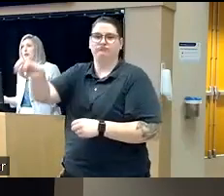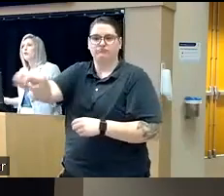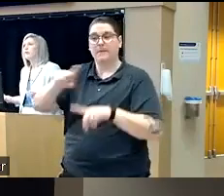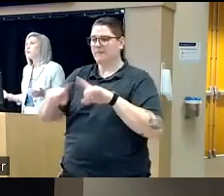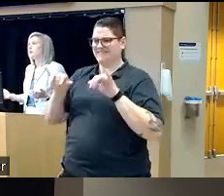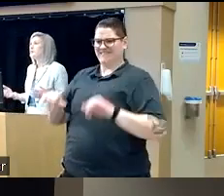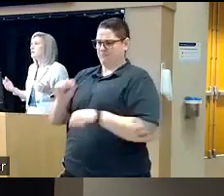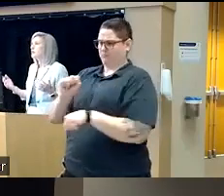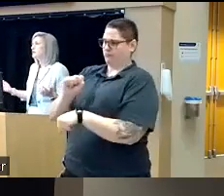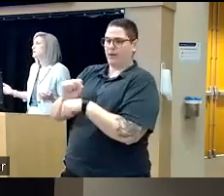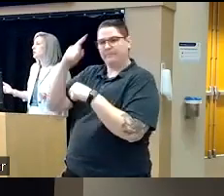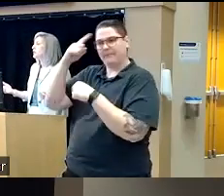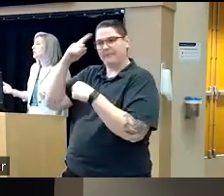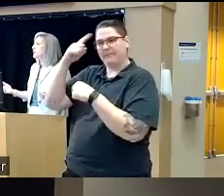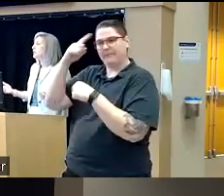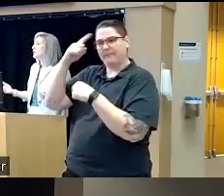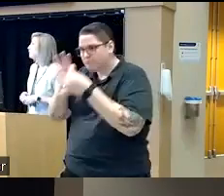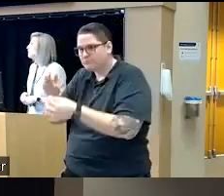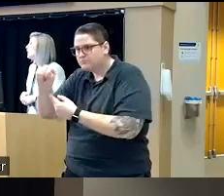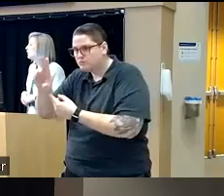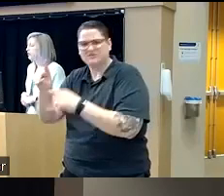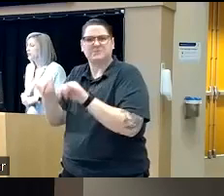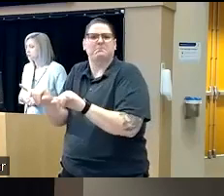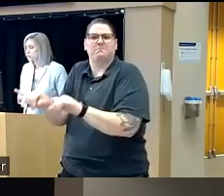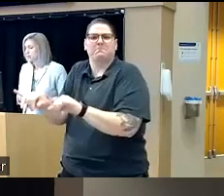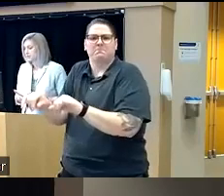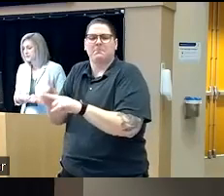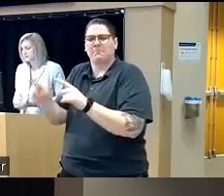mental health therapists or even someone that works with someone with co-occurring disorders